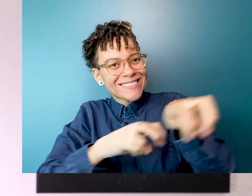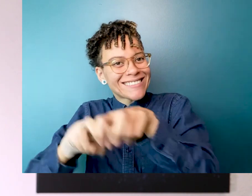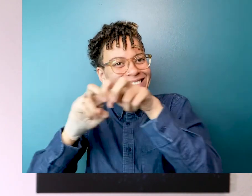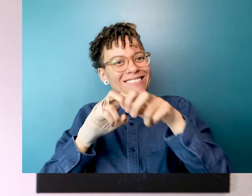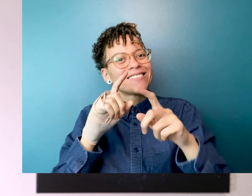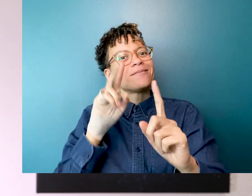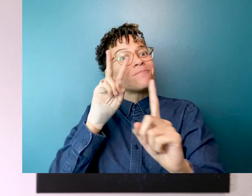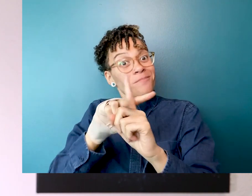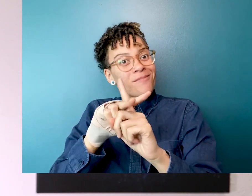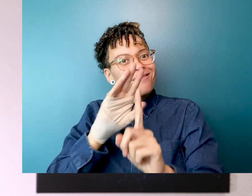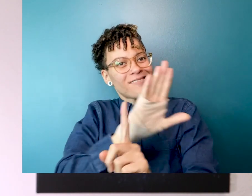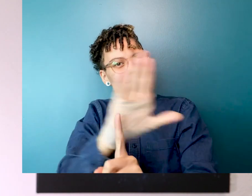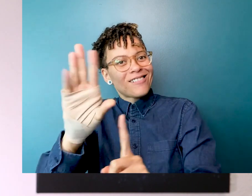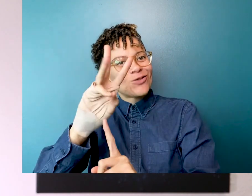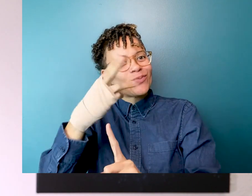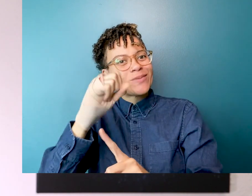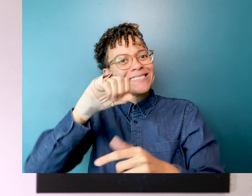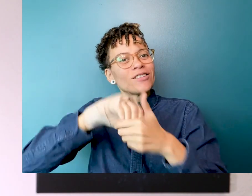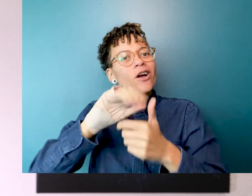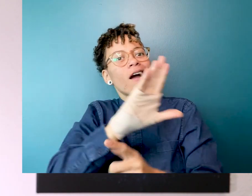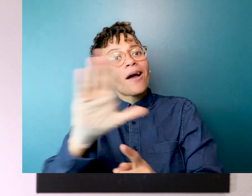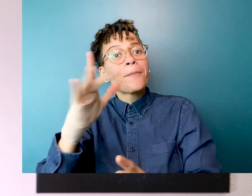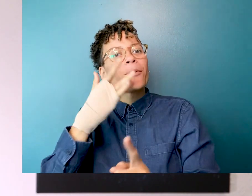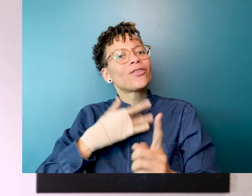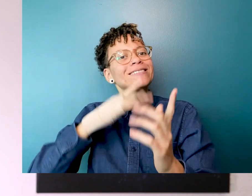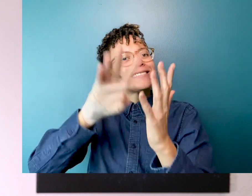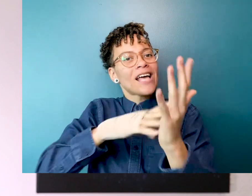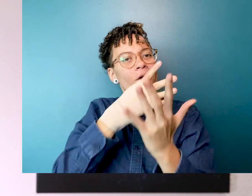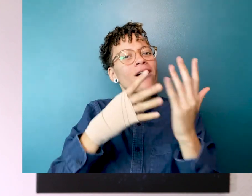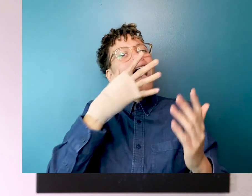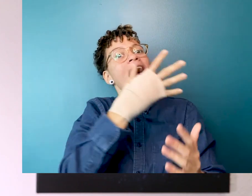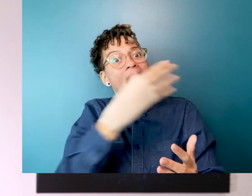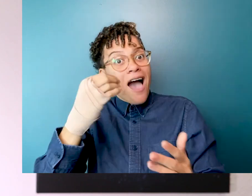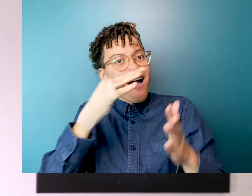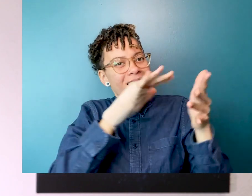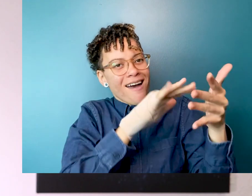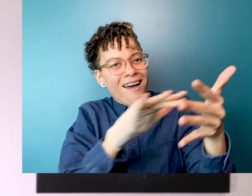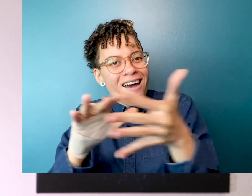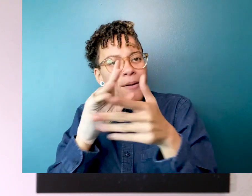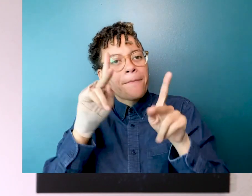if it works, is to apply transits to Whole Sign Houses and to start looking at their